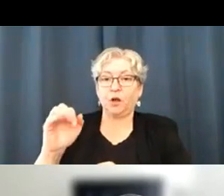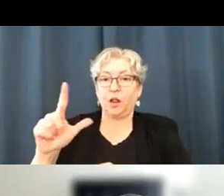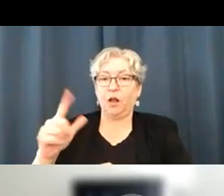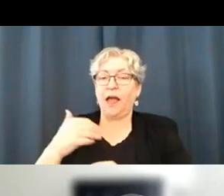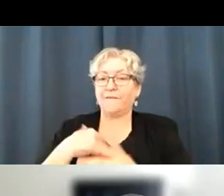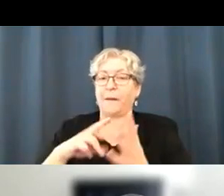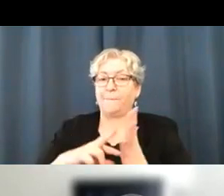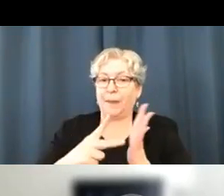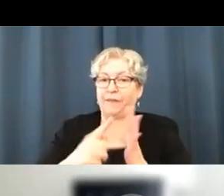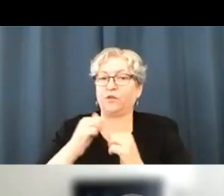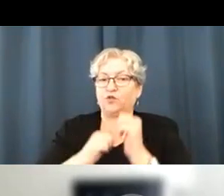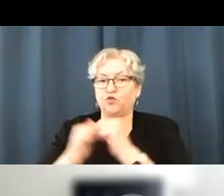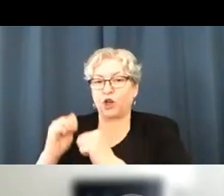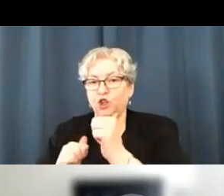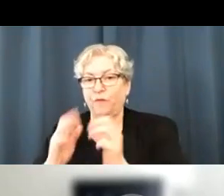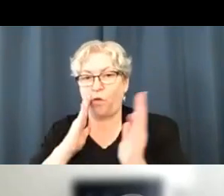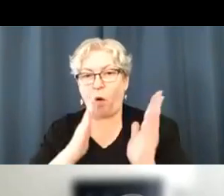to the page. They should be short.